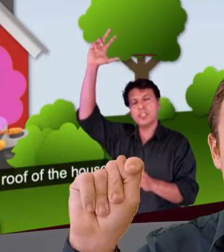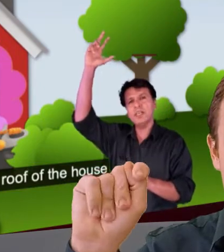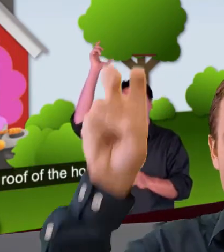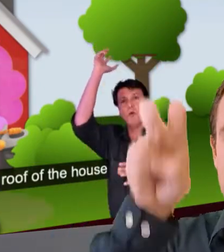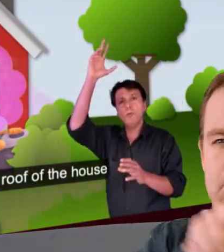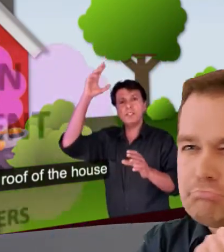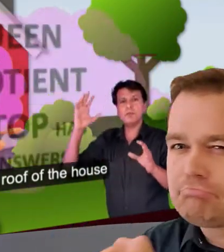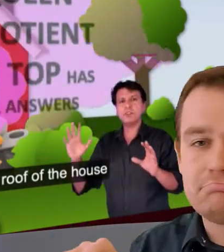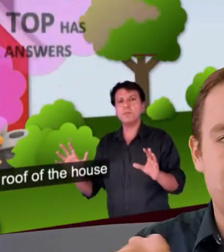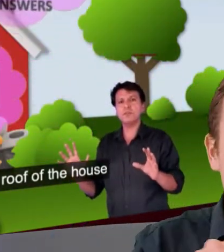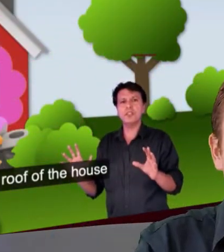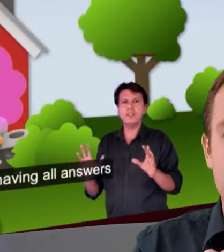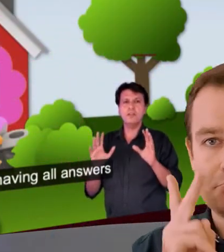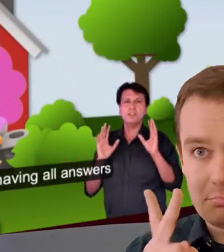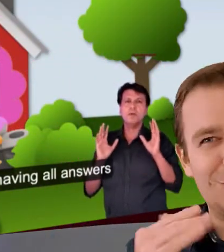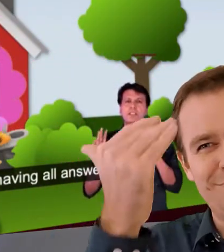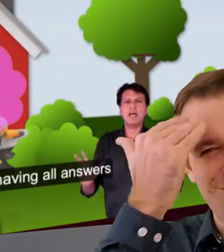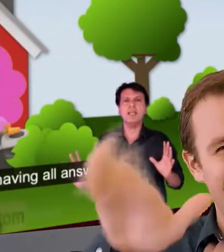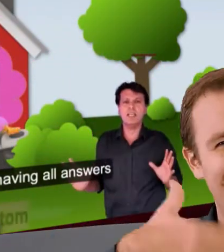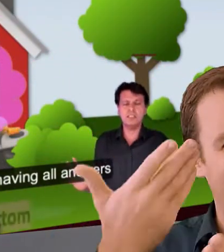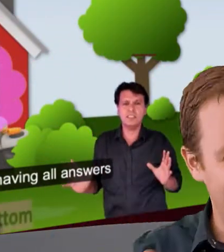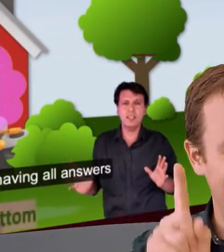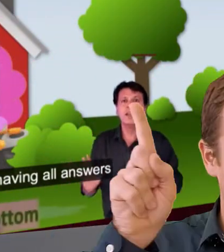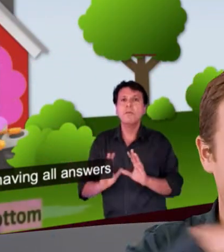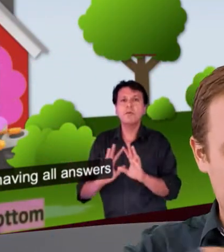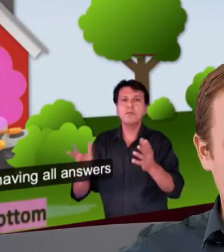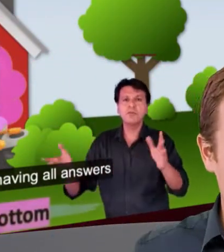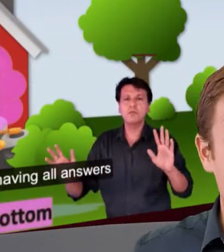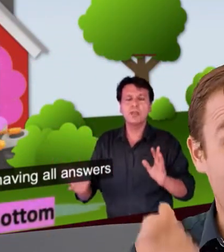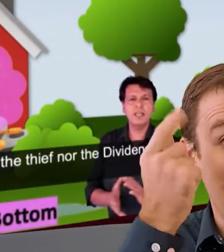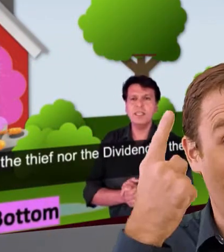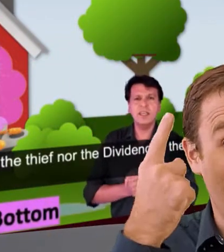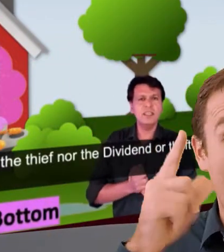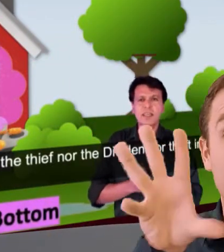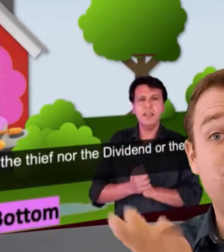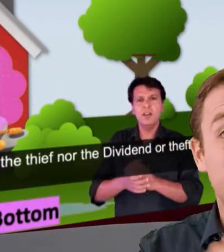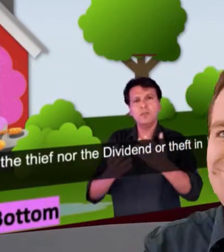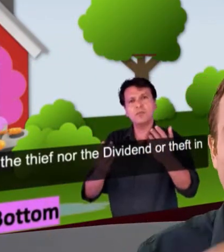There is a Queen Quotient on the roof of the house Watching everything from the top having all answers